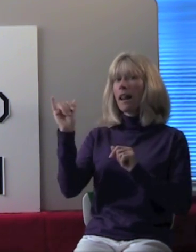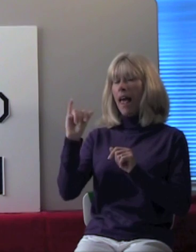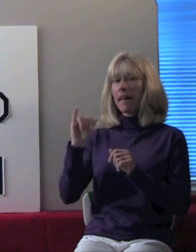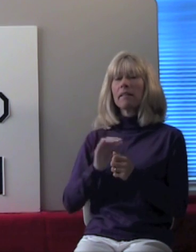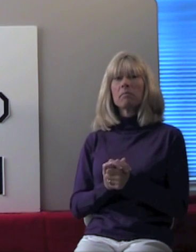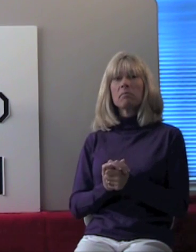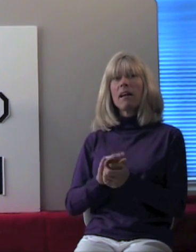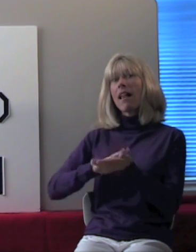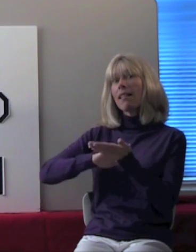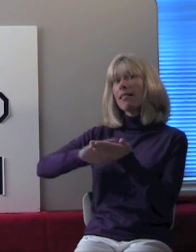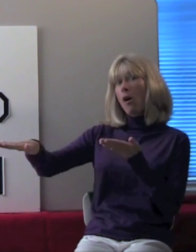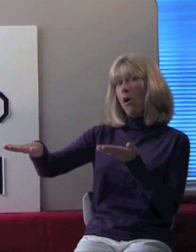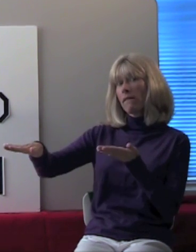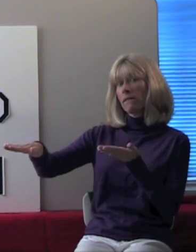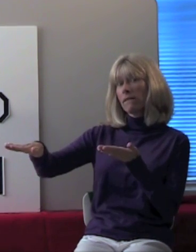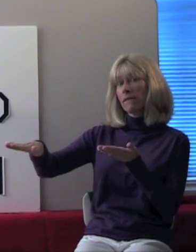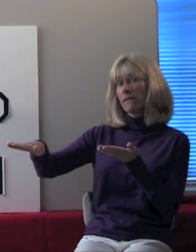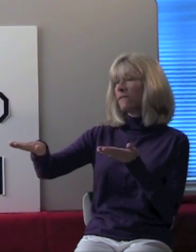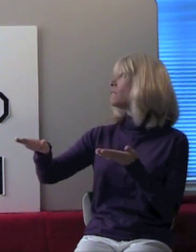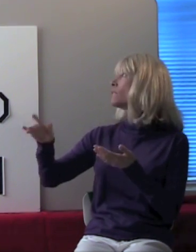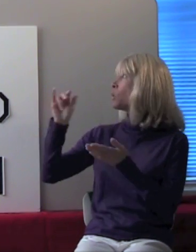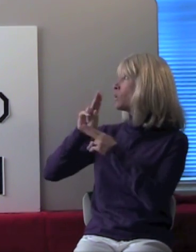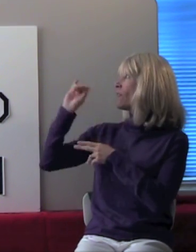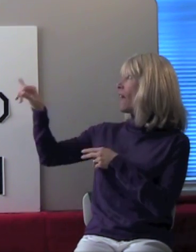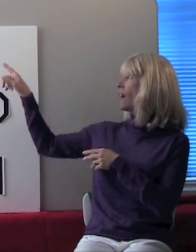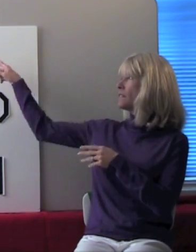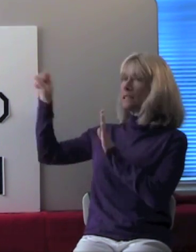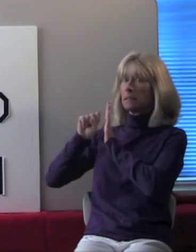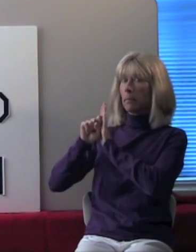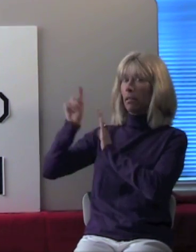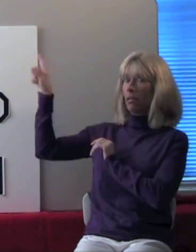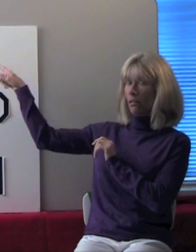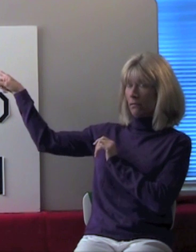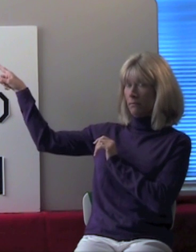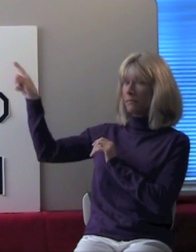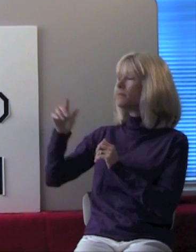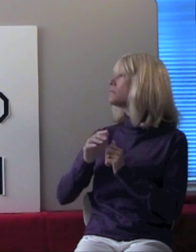For example, signs like LAYOFF would use that symbol.